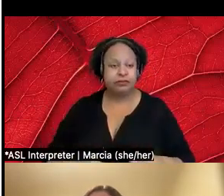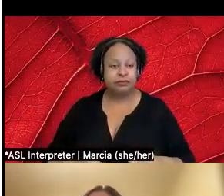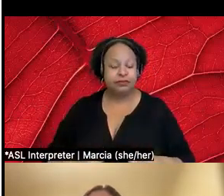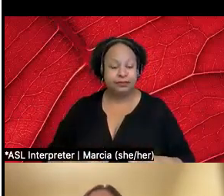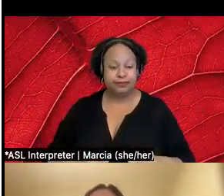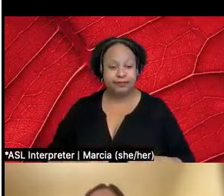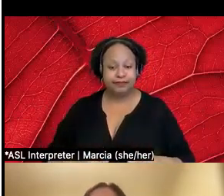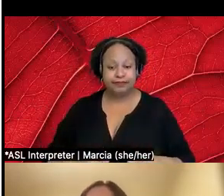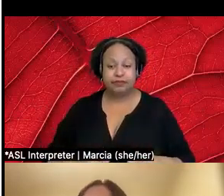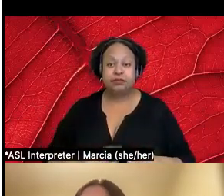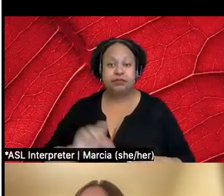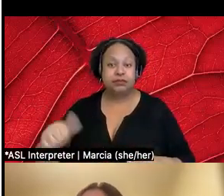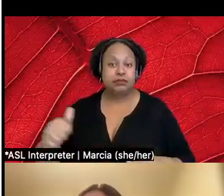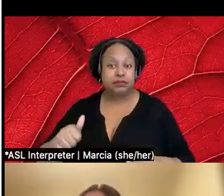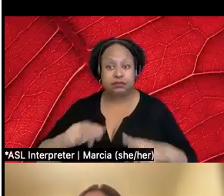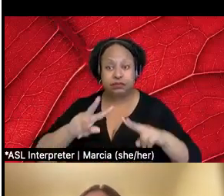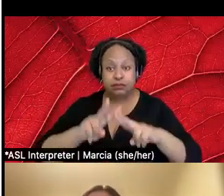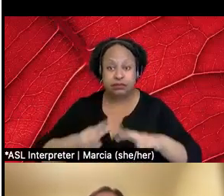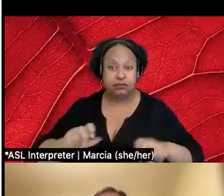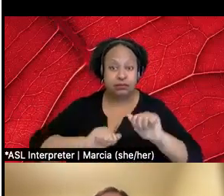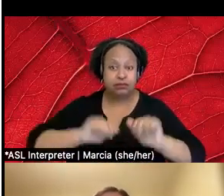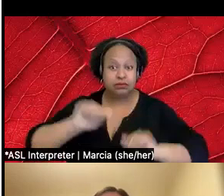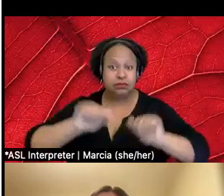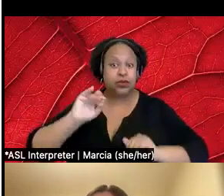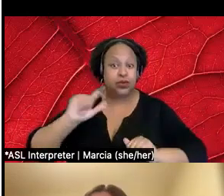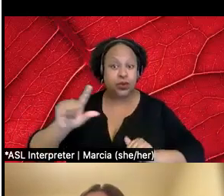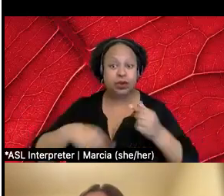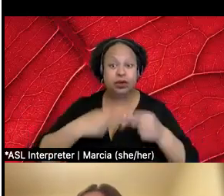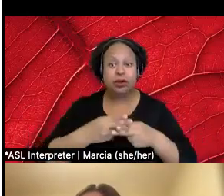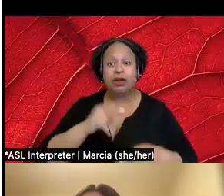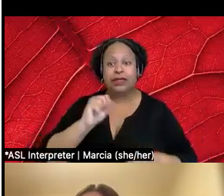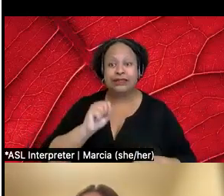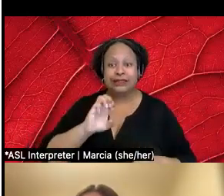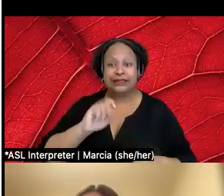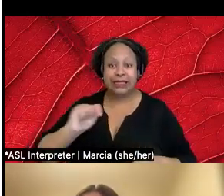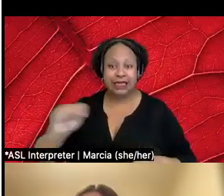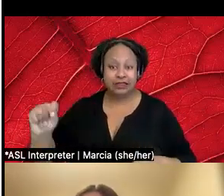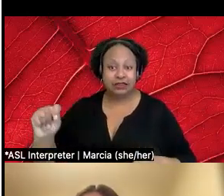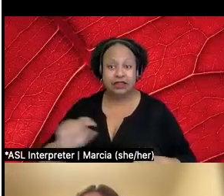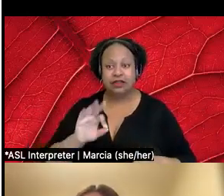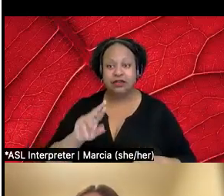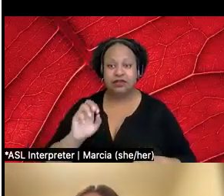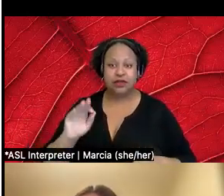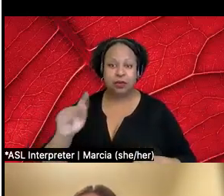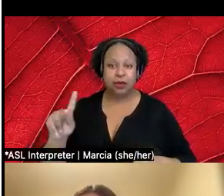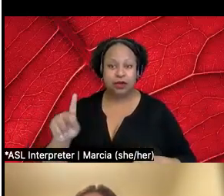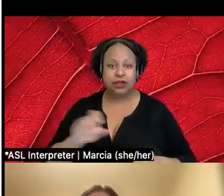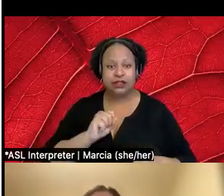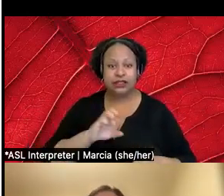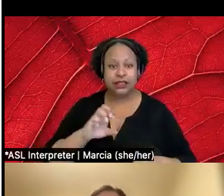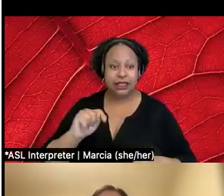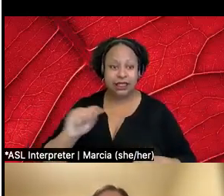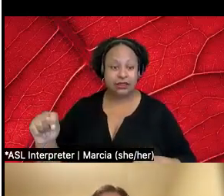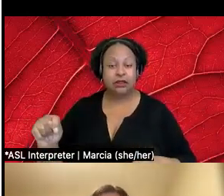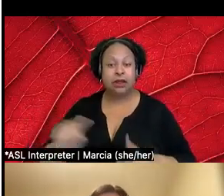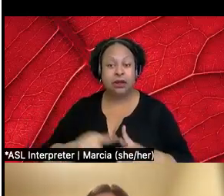Another assessment tool that can be used is the set framework. The set is an assessment framework originally designed for use in educational settings.